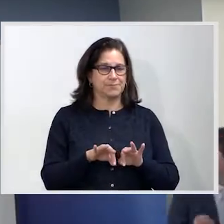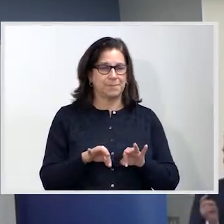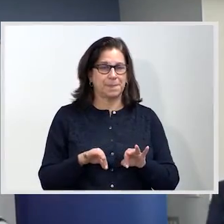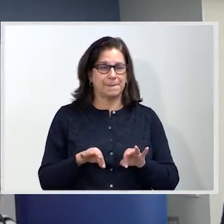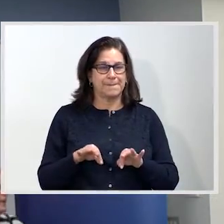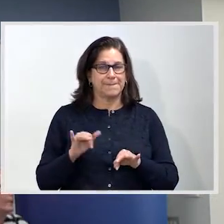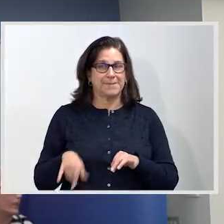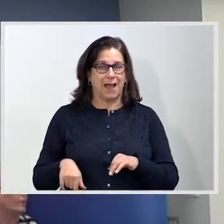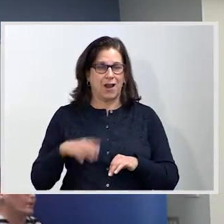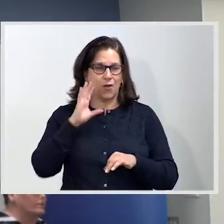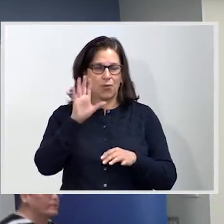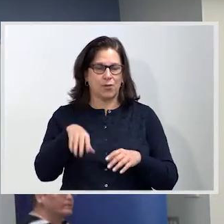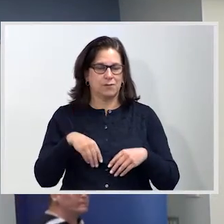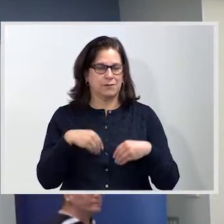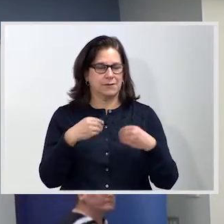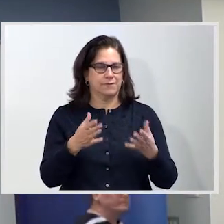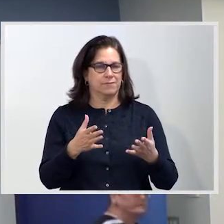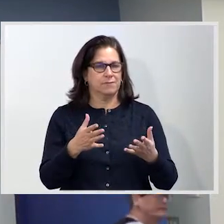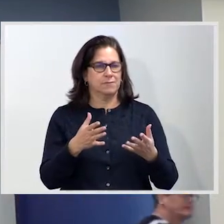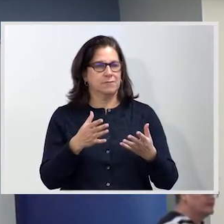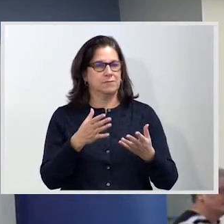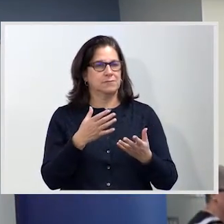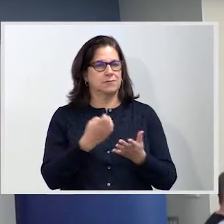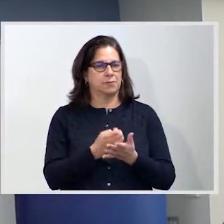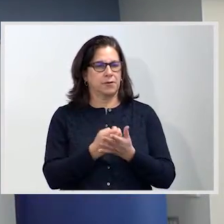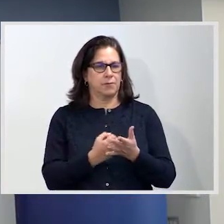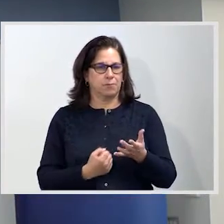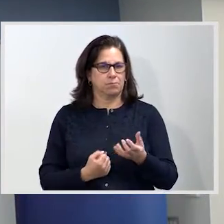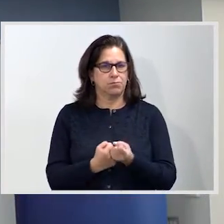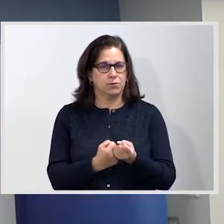WHAT IS REALLY WORKING AND MAKE SURE THAT WE GET THE EXPERIENCE